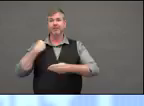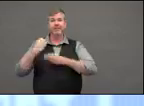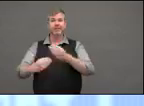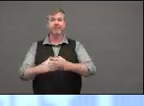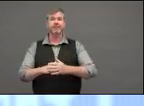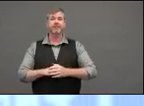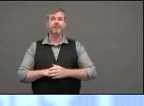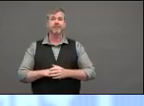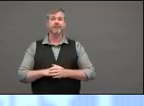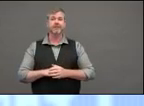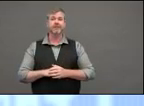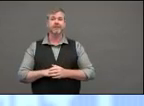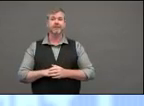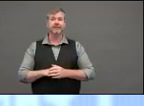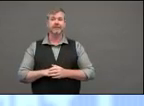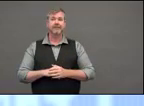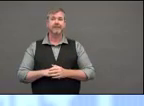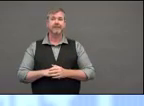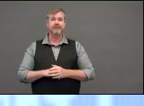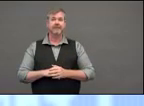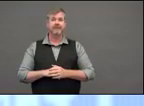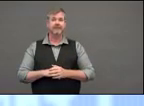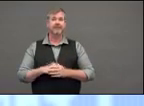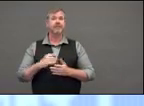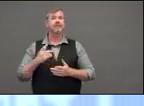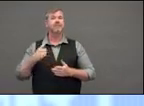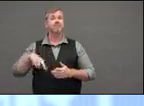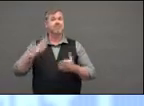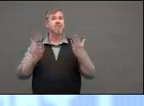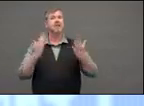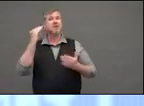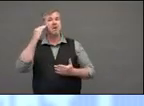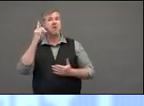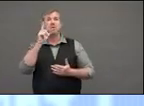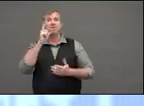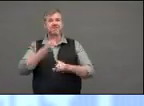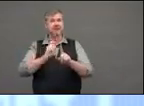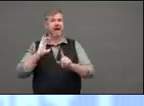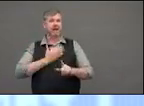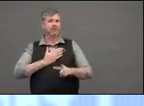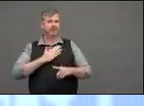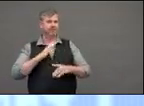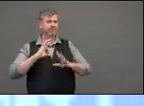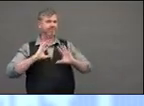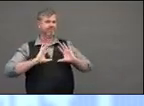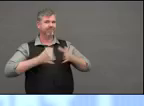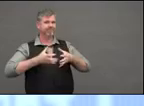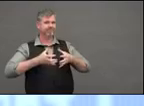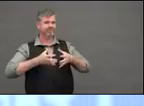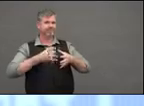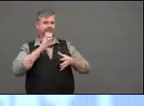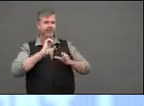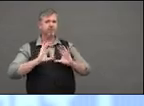you probably know somebody that is and you could use some of this information that you get from us and provide it to them which